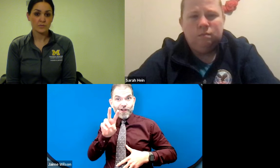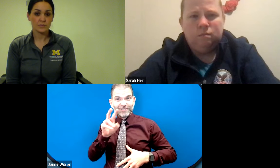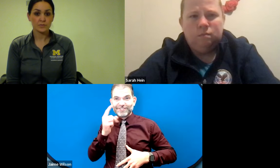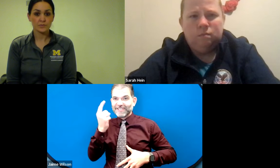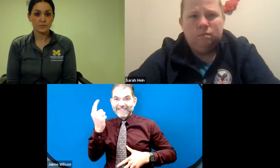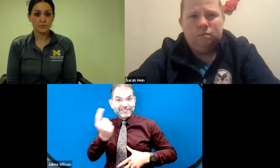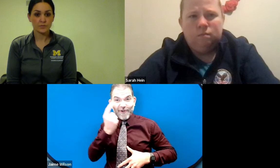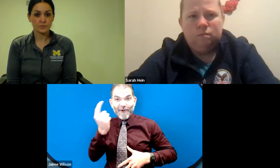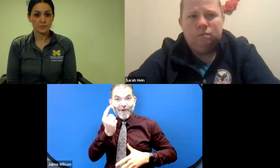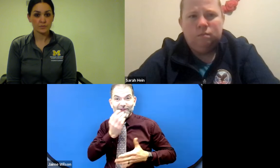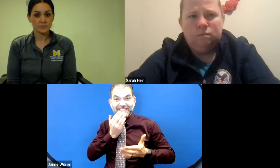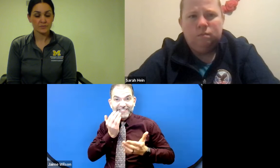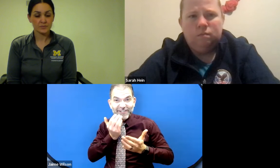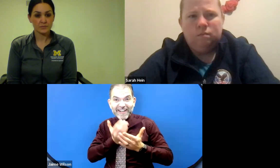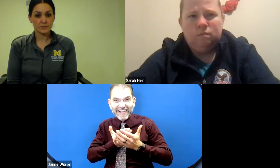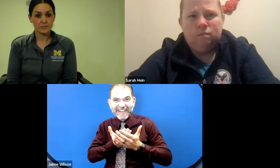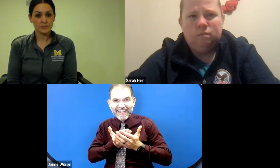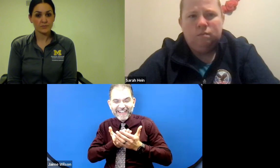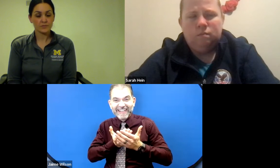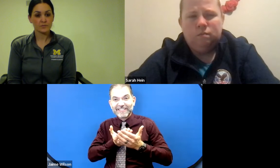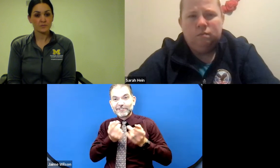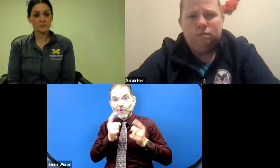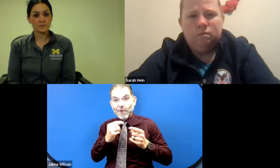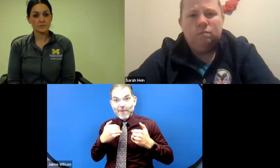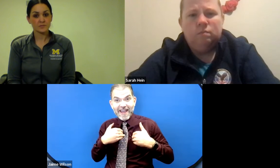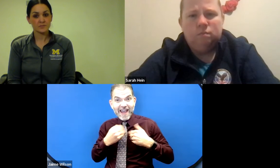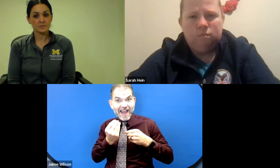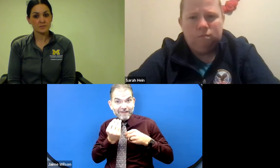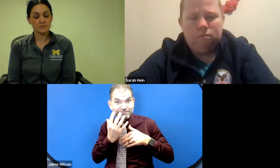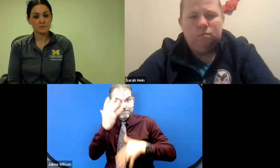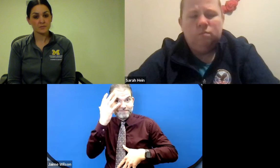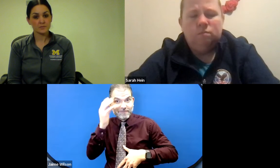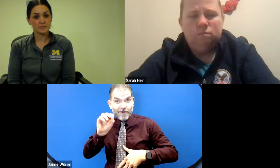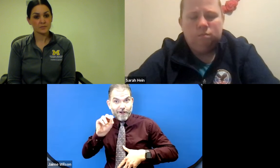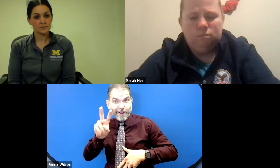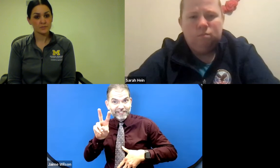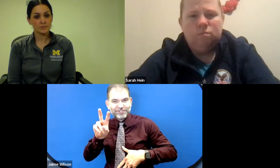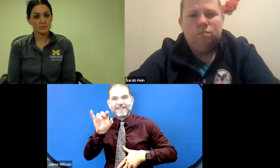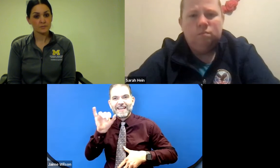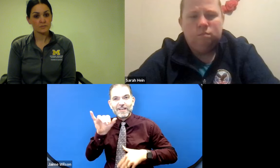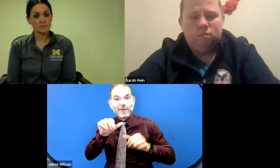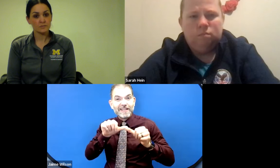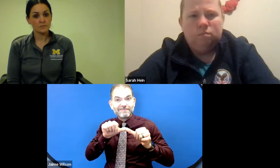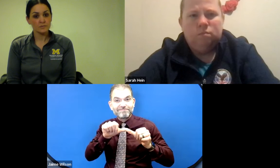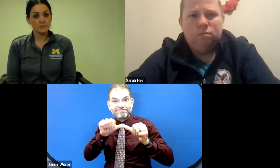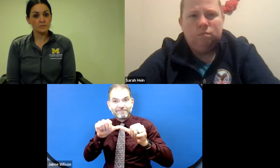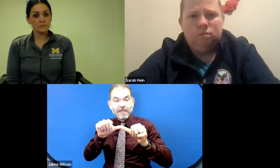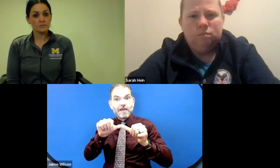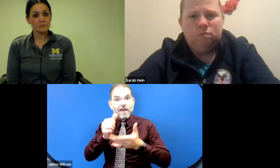ASL Interpreter: throughout your entire system, and oxygen is always a good thing. ASL Interpreter: So when we have that oxygen